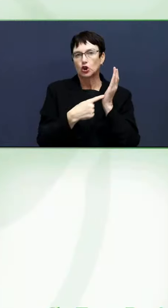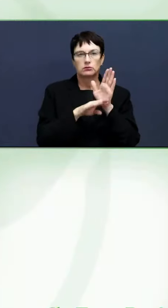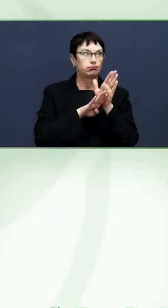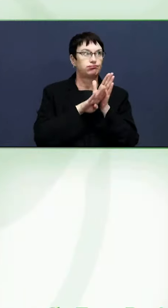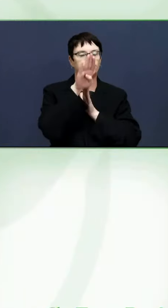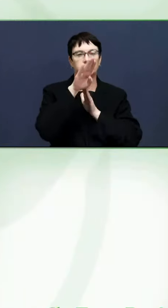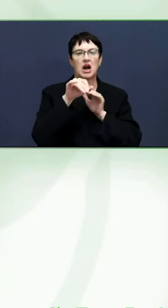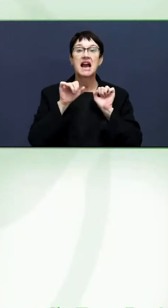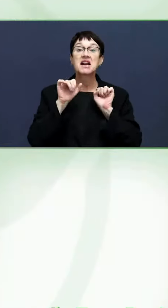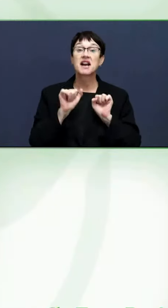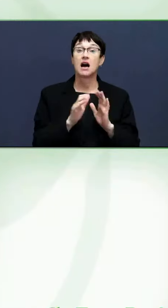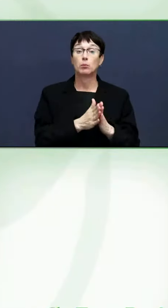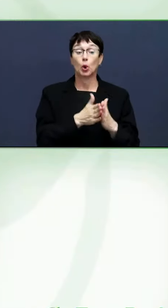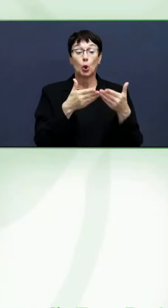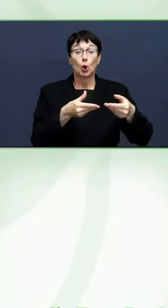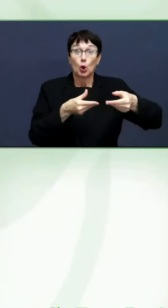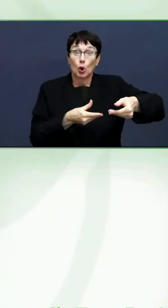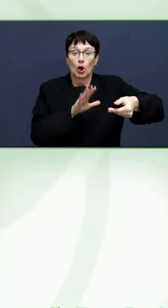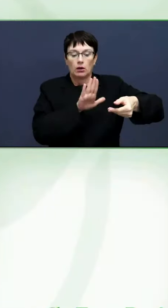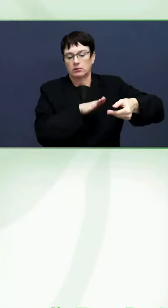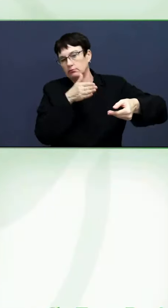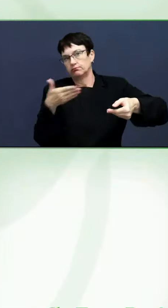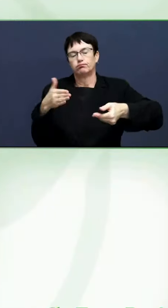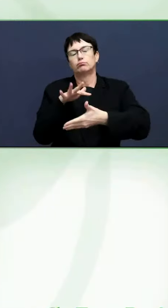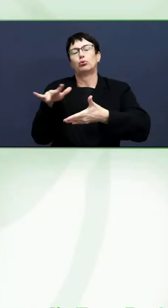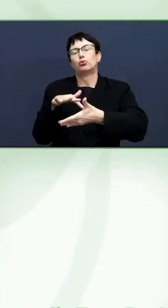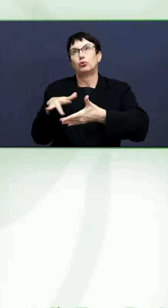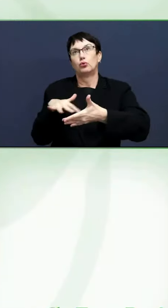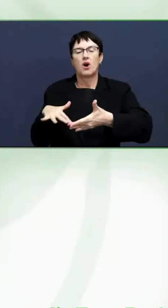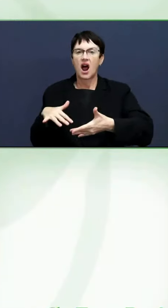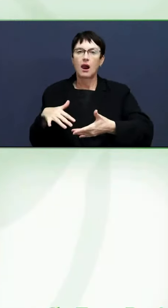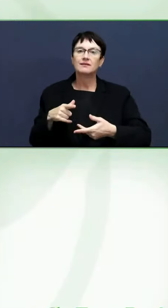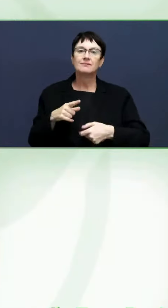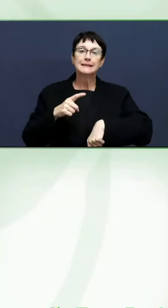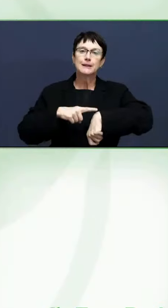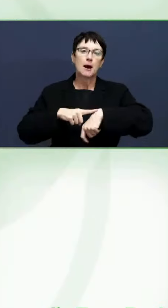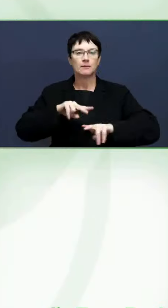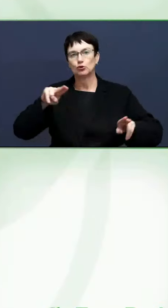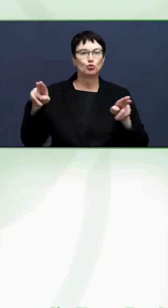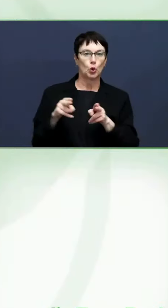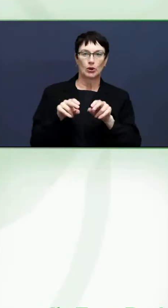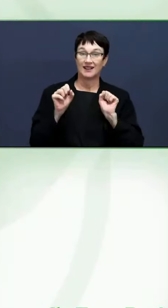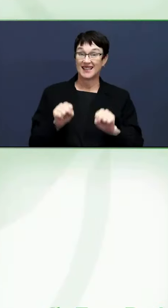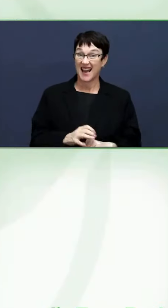We are also working very hard to produce books in a very short period of time, at a very